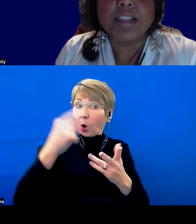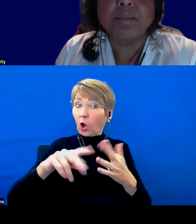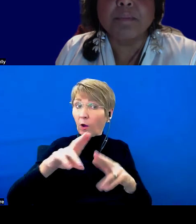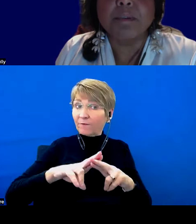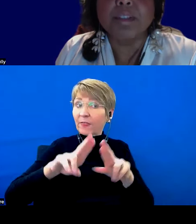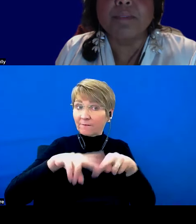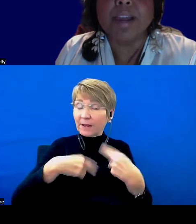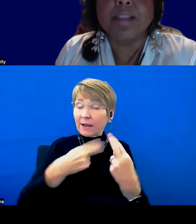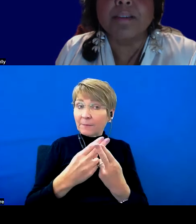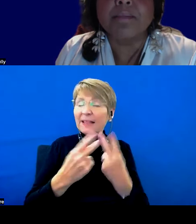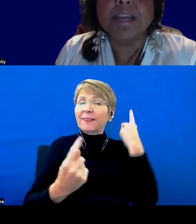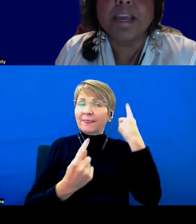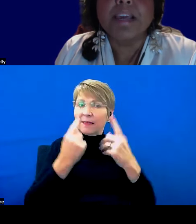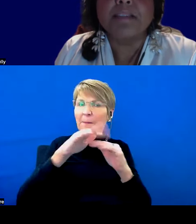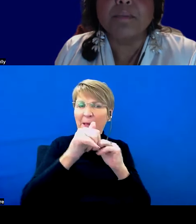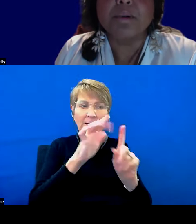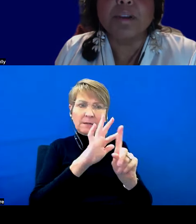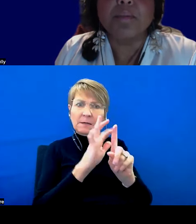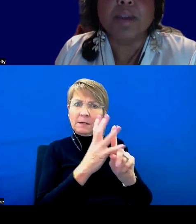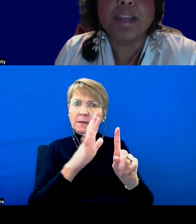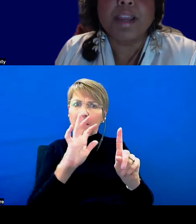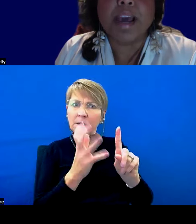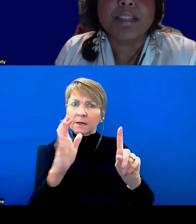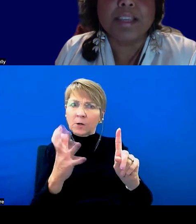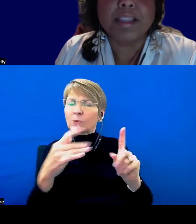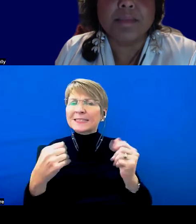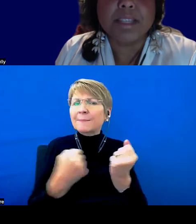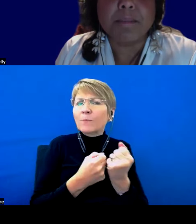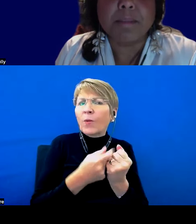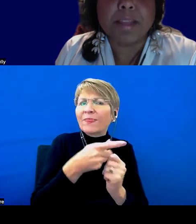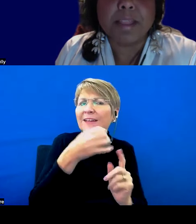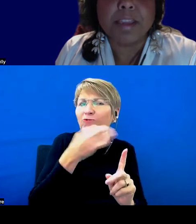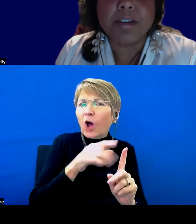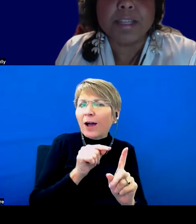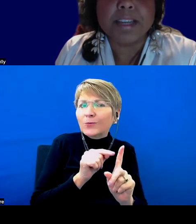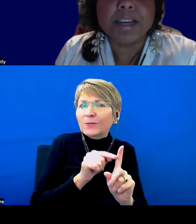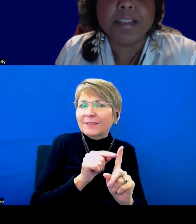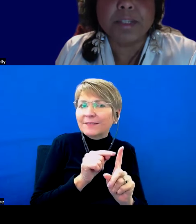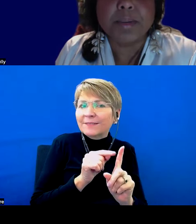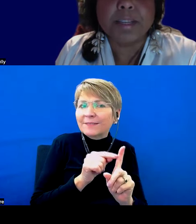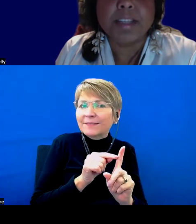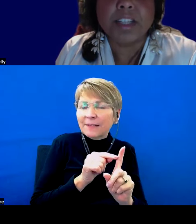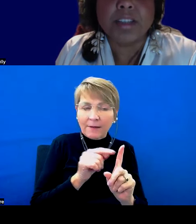supports around them is important when asking them to implement therapy tasks between sessions.